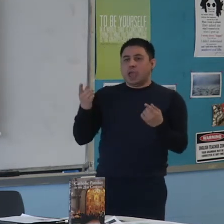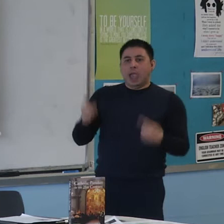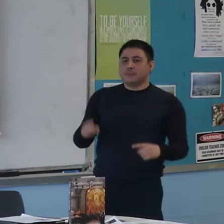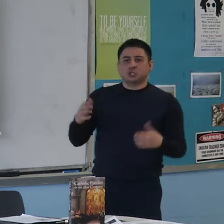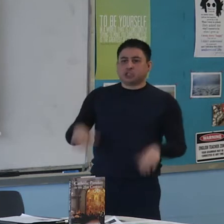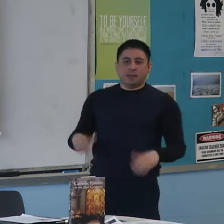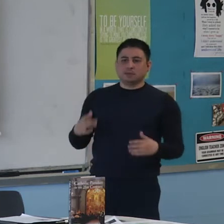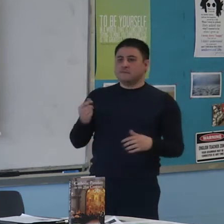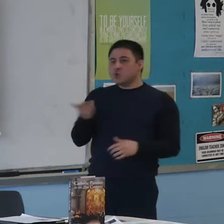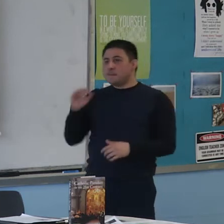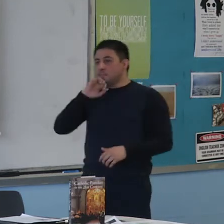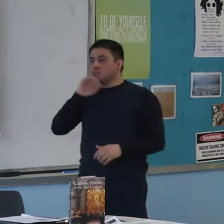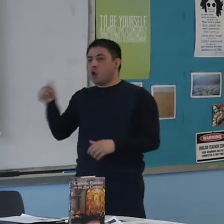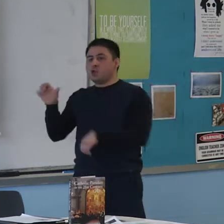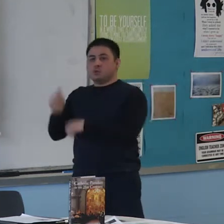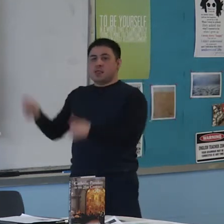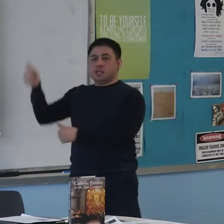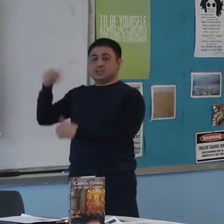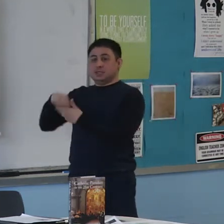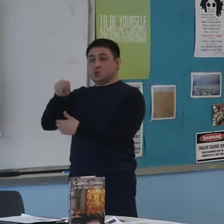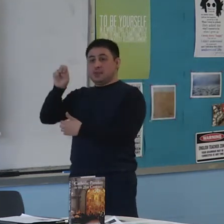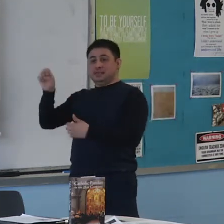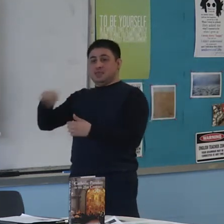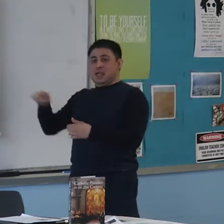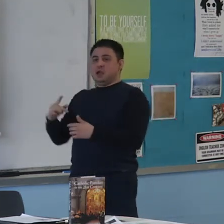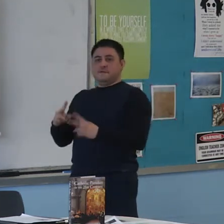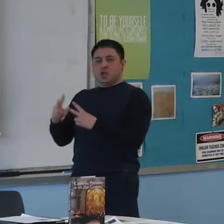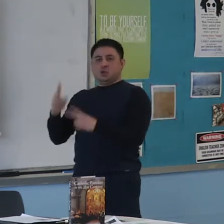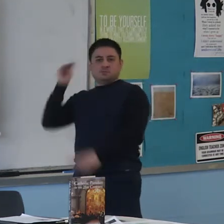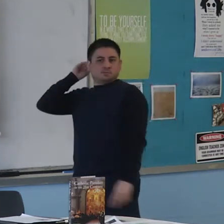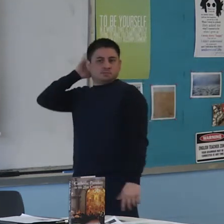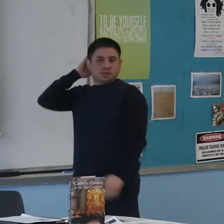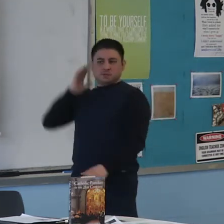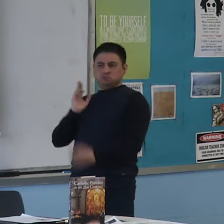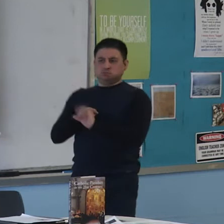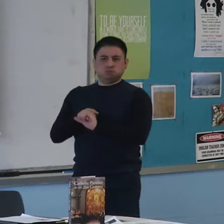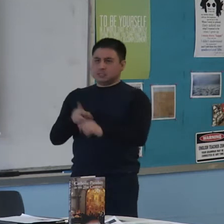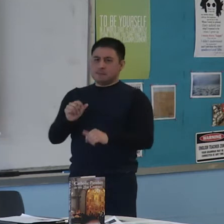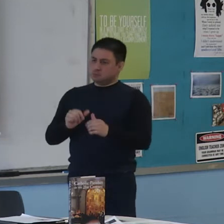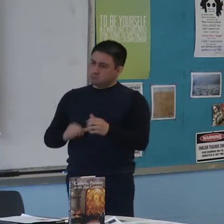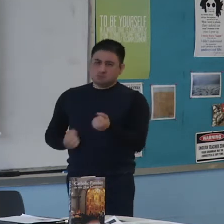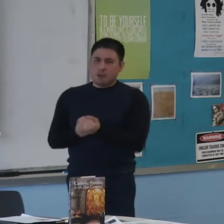are a couple of Bishops or other church leaders in the Northeast that have kind of gotten on the bandwagon and said, "we're going to make a difference here,